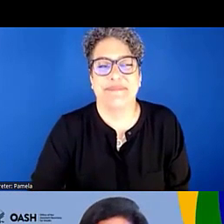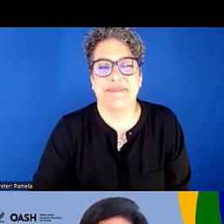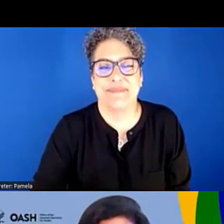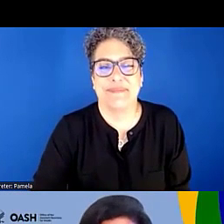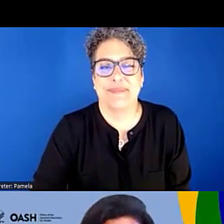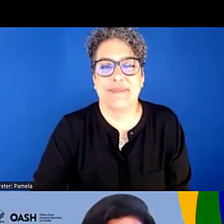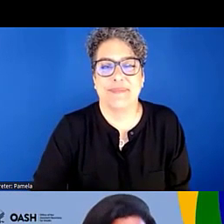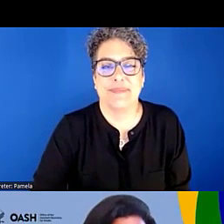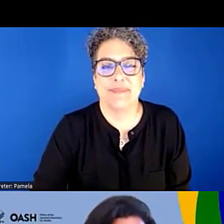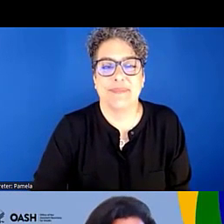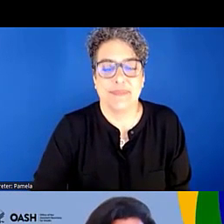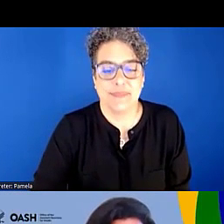Dr. Ranjini Ambalavanar: Thank you, Patricia.